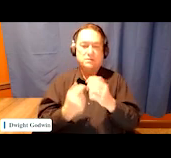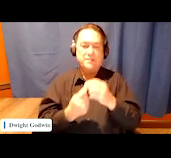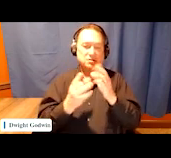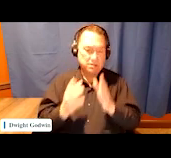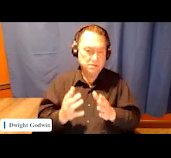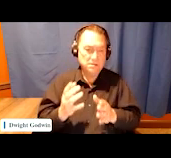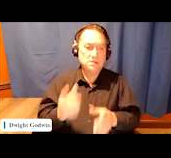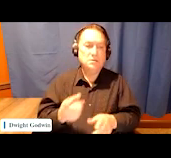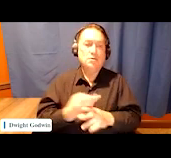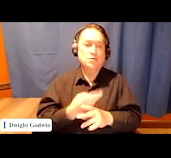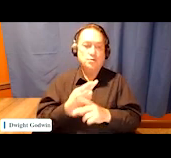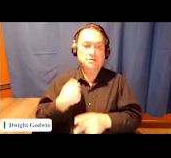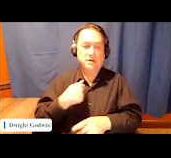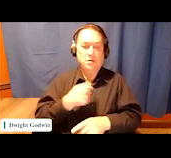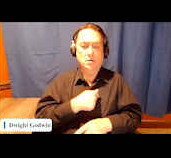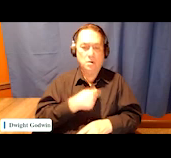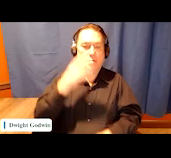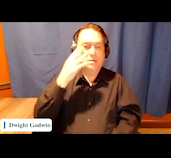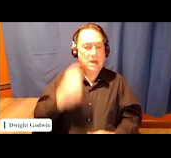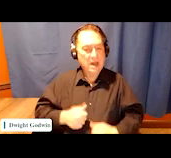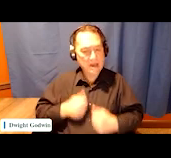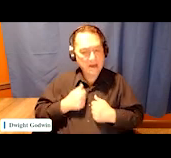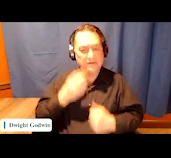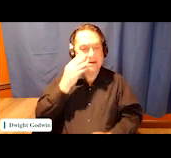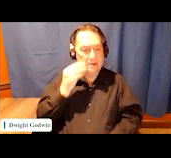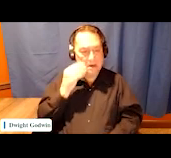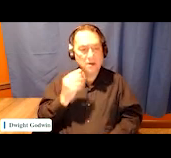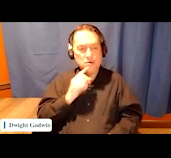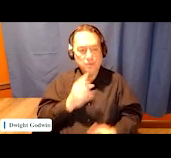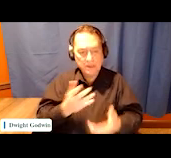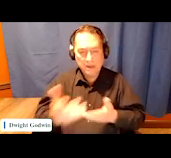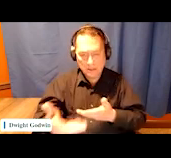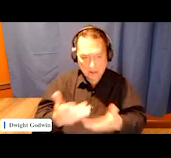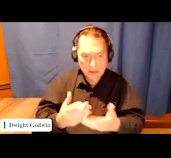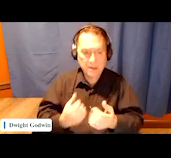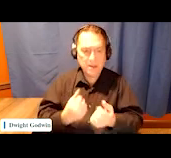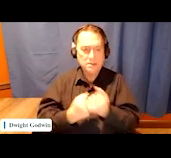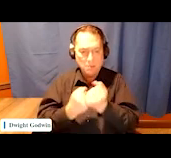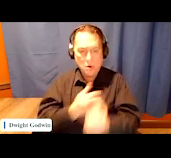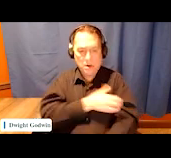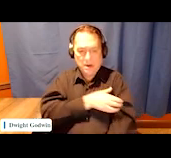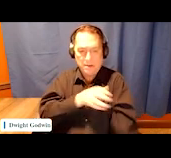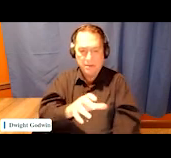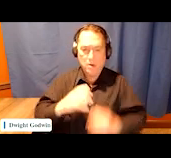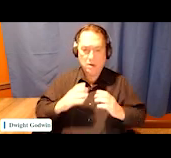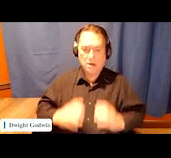use our own lived experience to engage, support and empower clients on their own recovery journey.